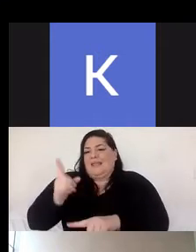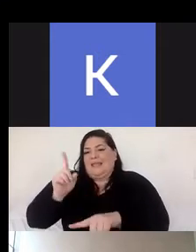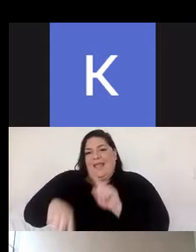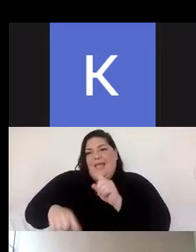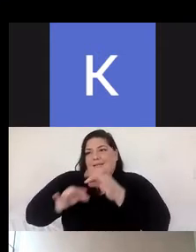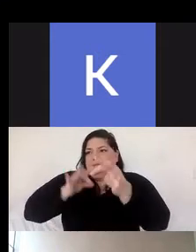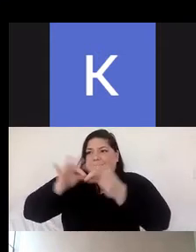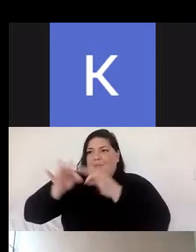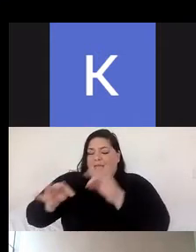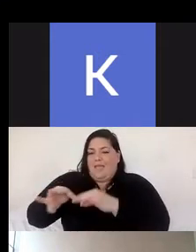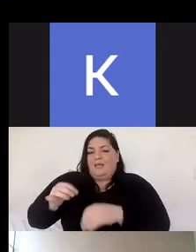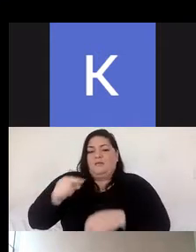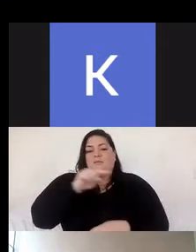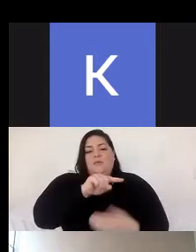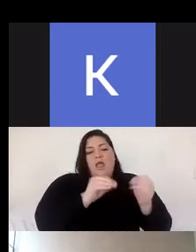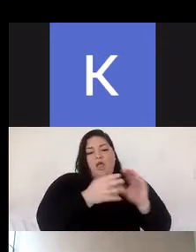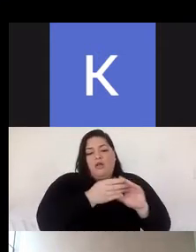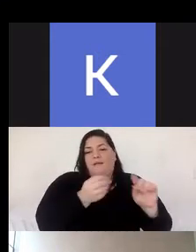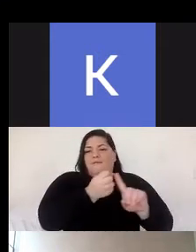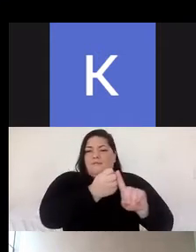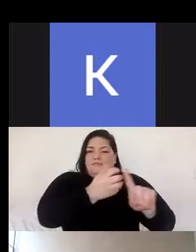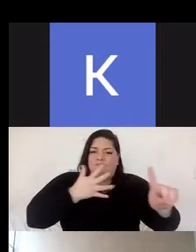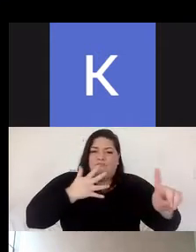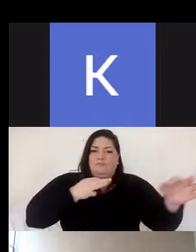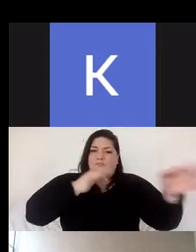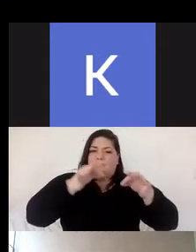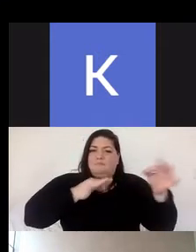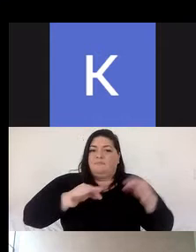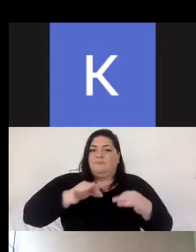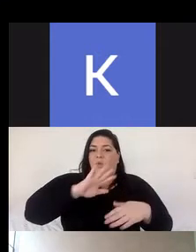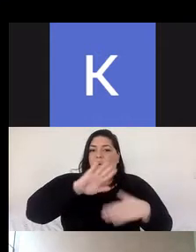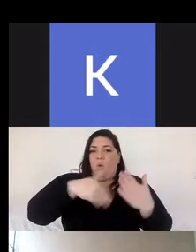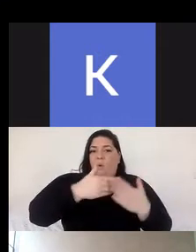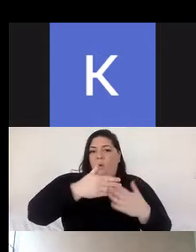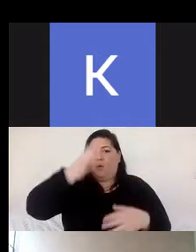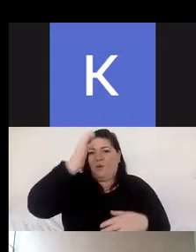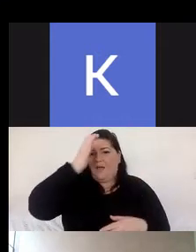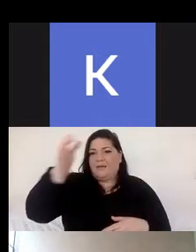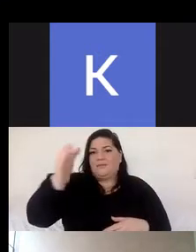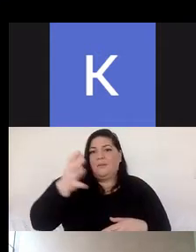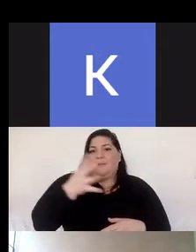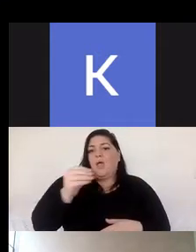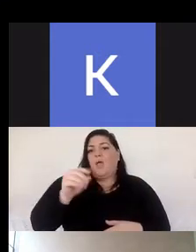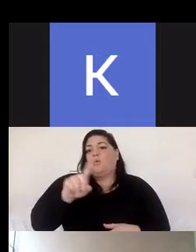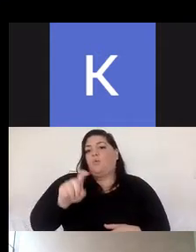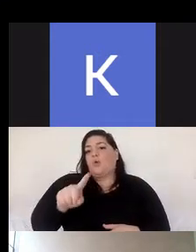providing additional context and perspective to the questions that quantitative data does speak to.